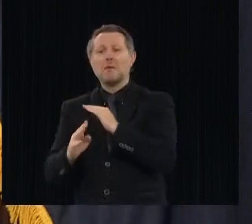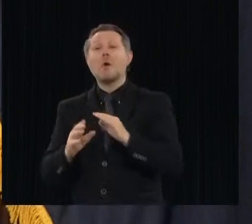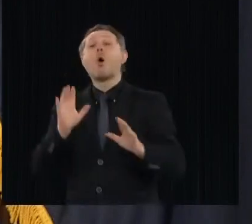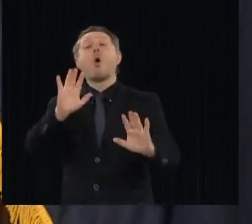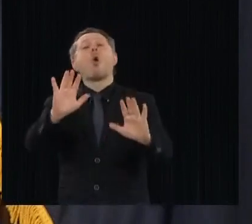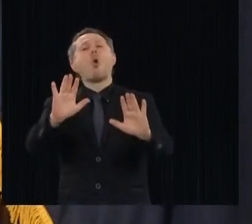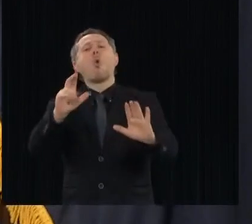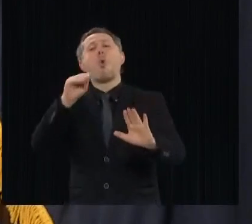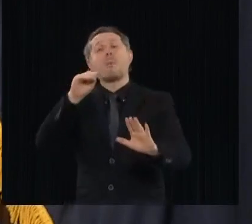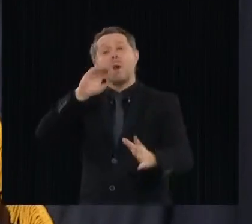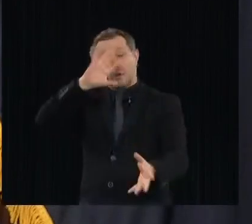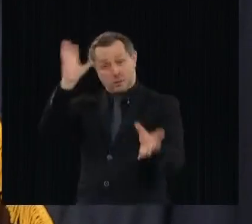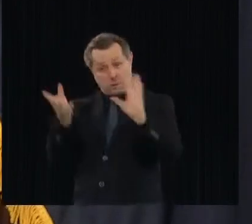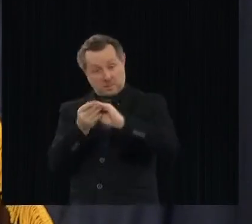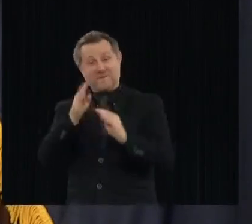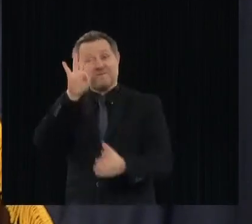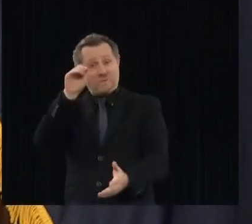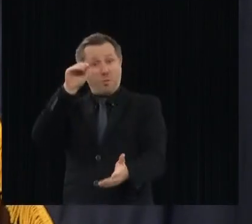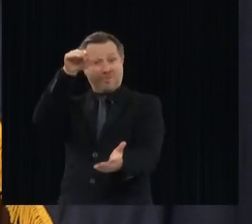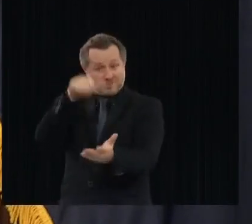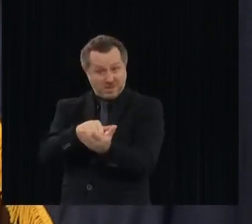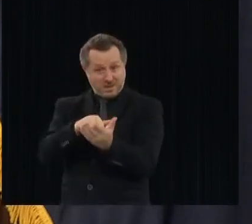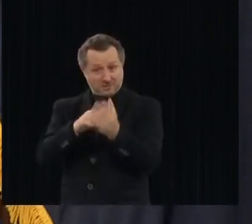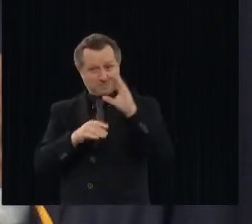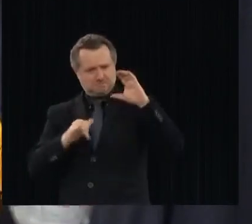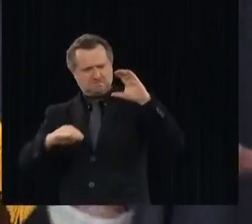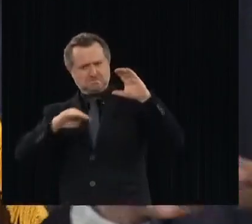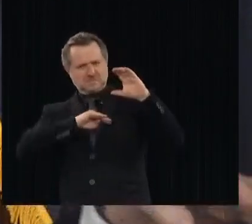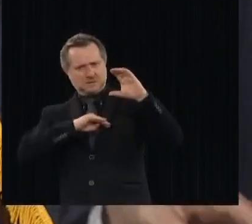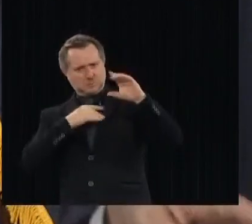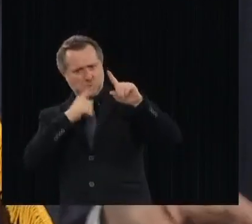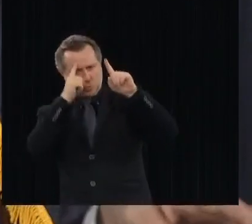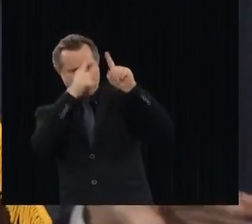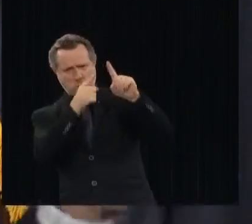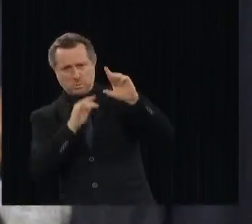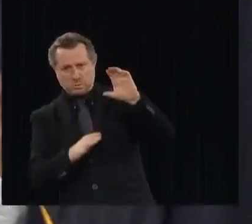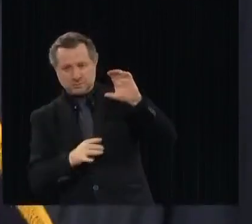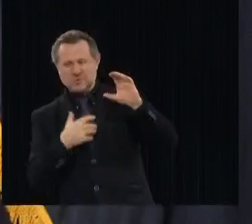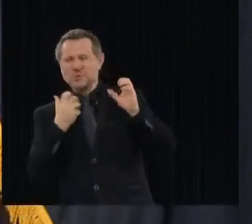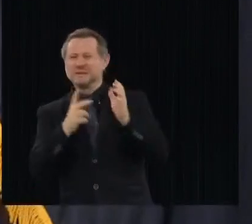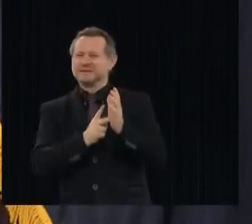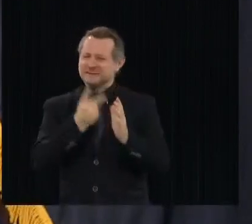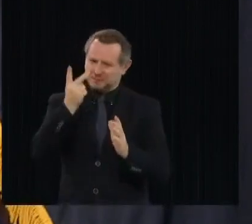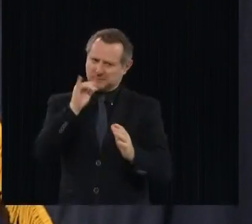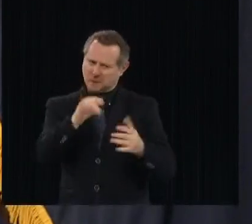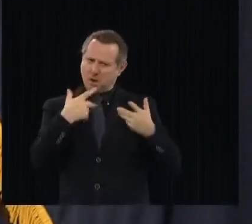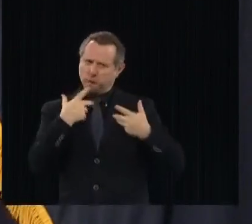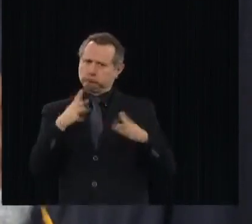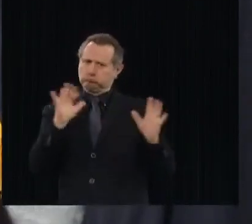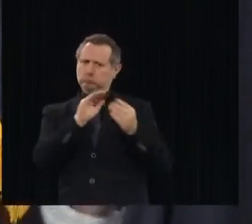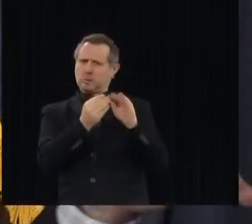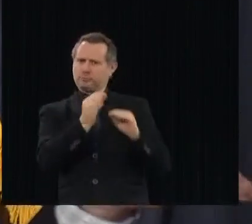THE SLIDE SAID IT HAD A MAX OF 15,000 AND WE ARE DOING 5,000.